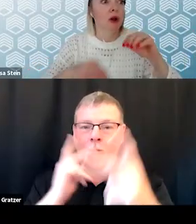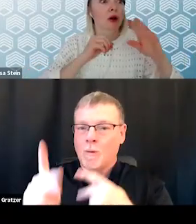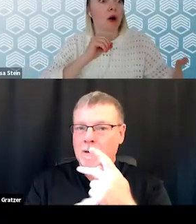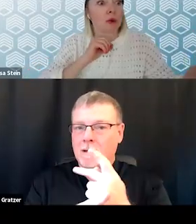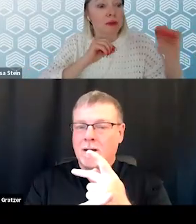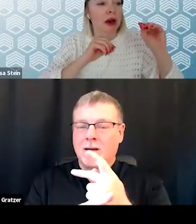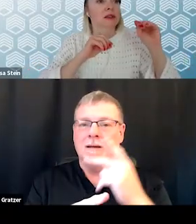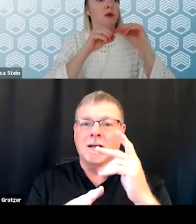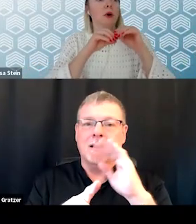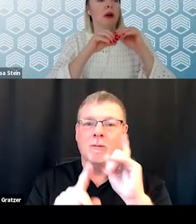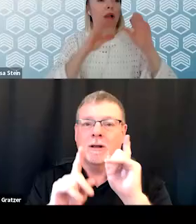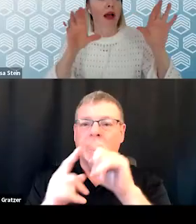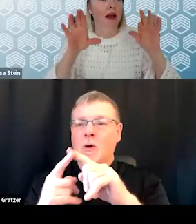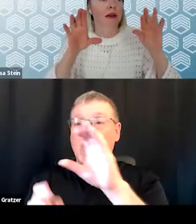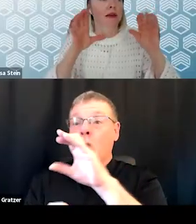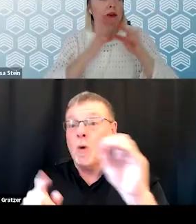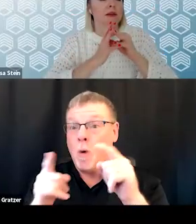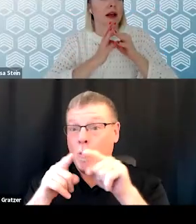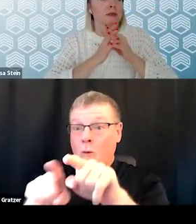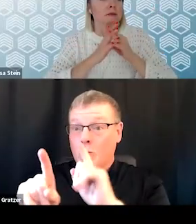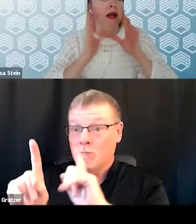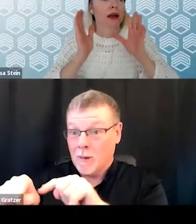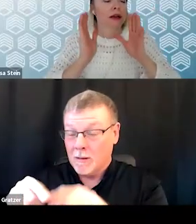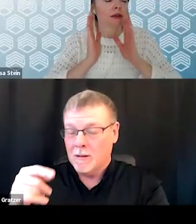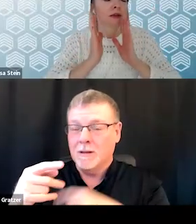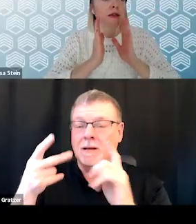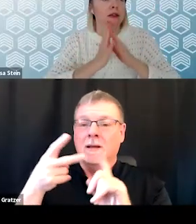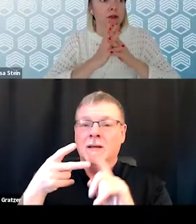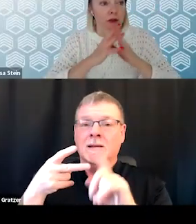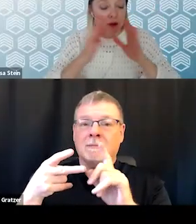to co-response or your crisis response team, STAR?